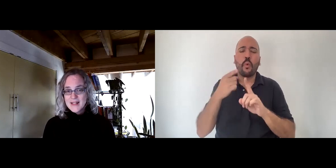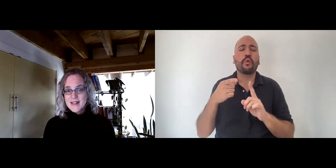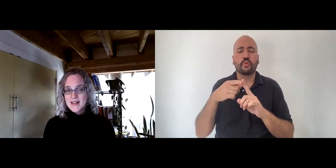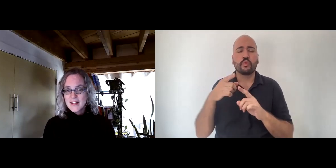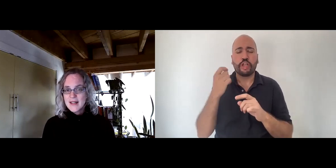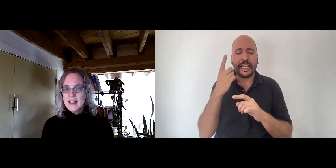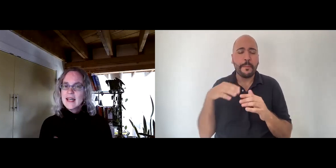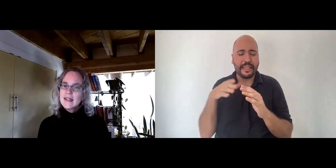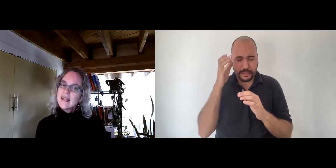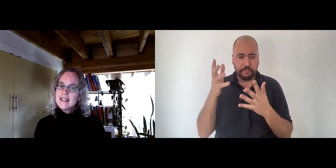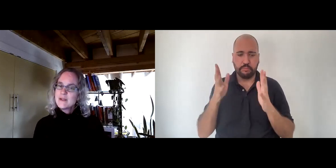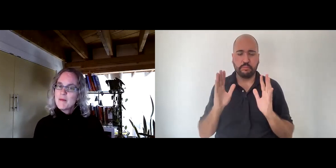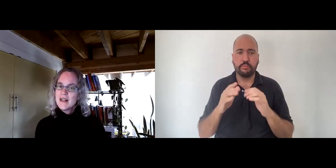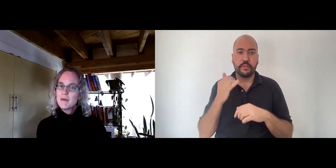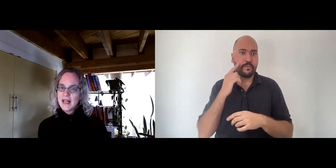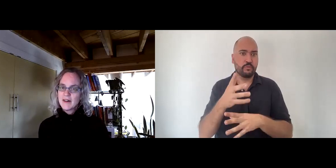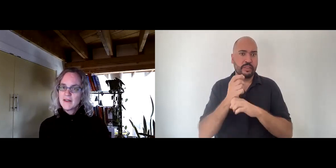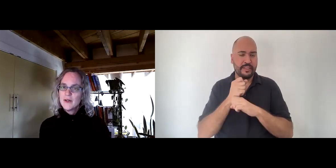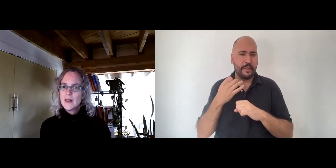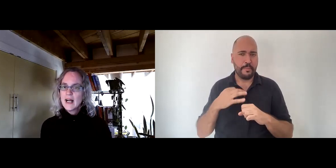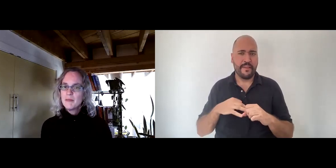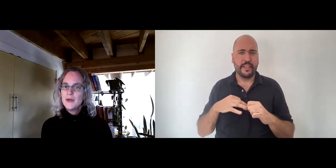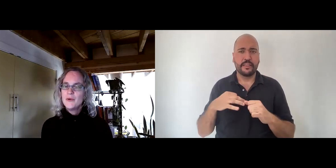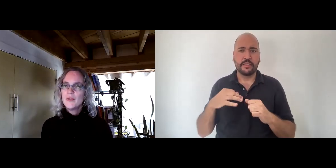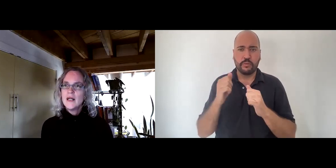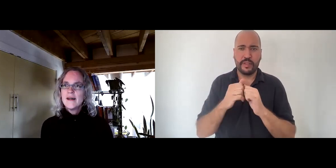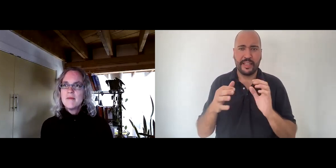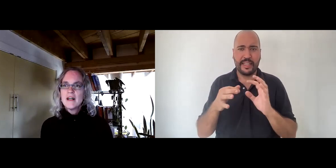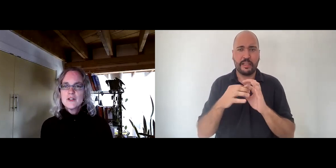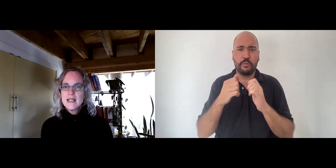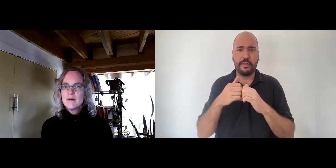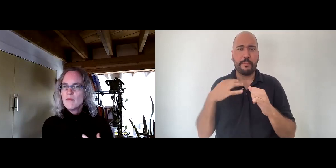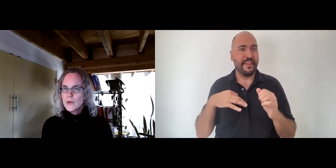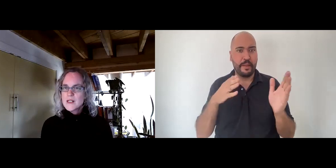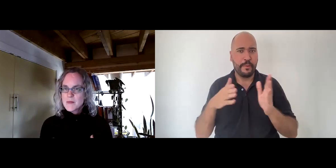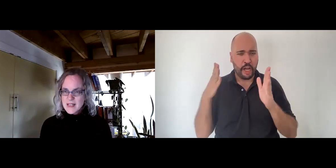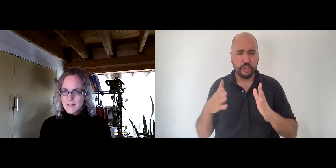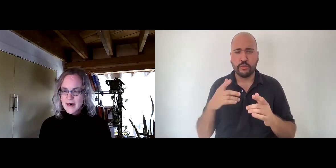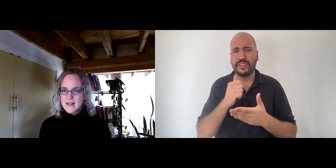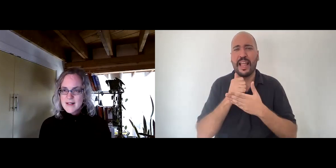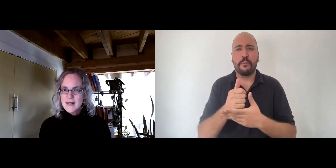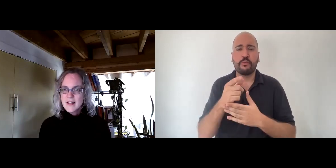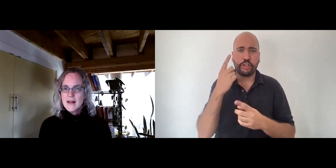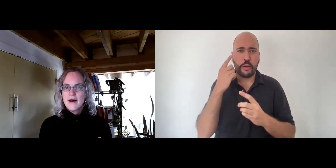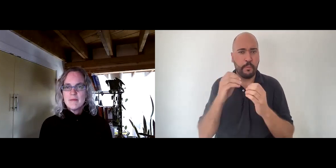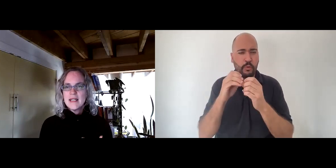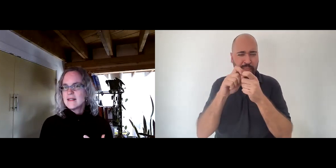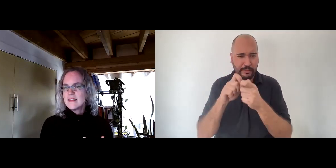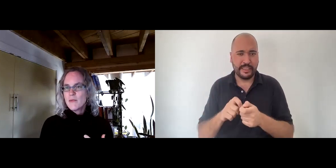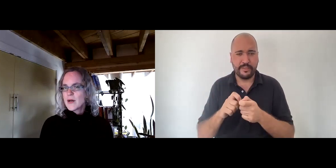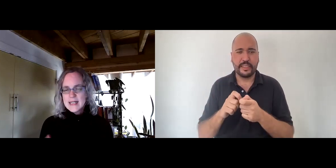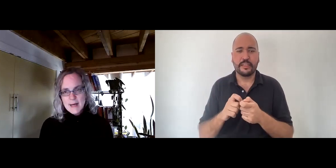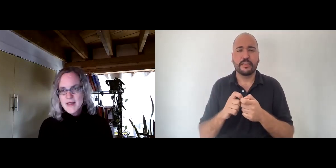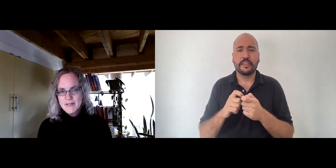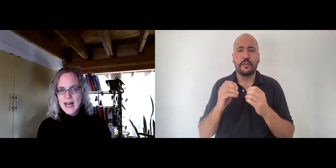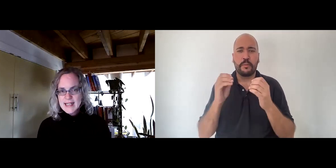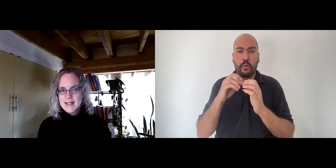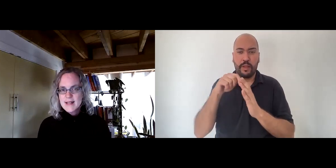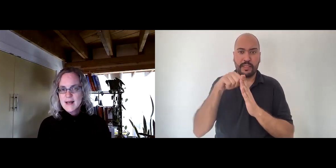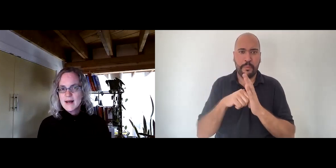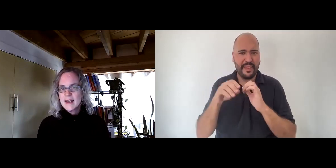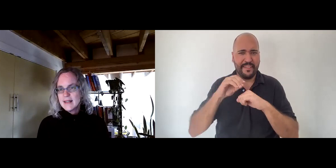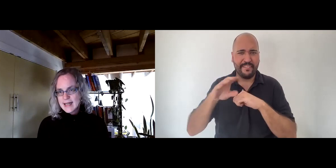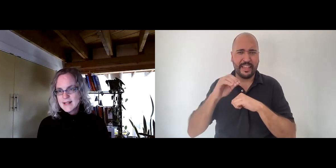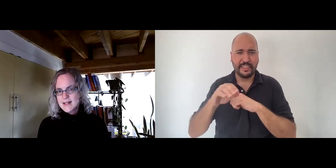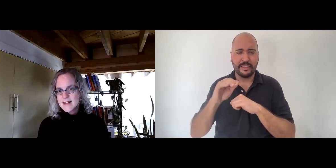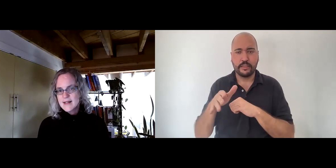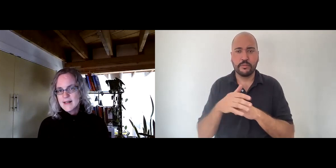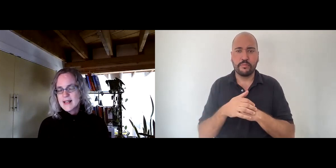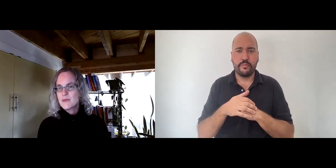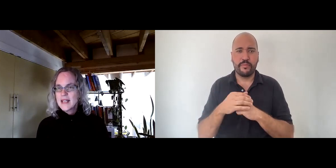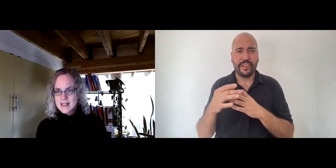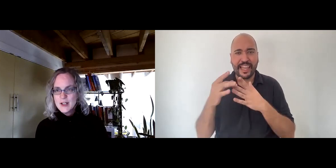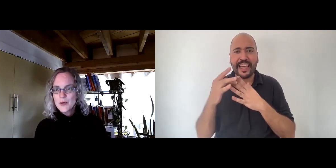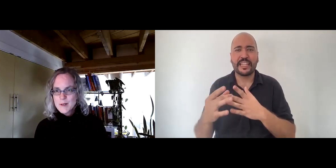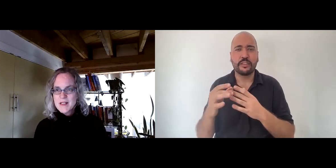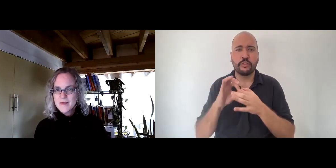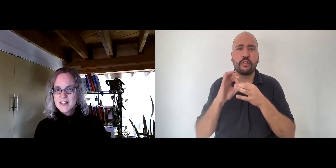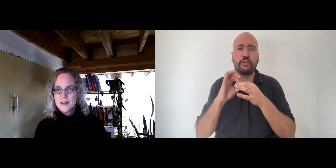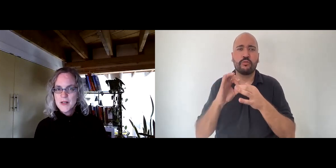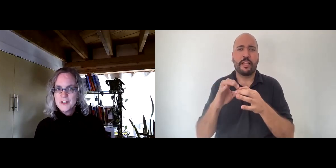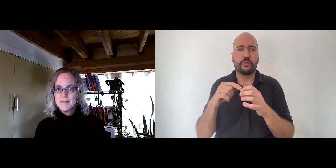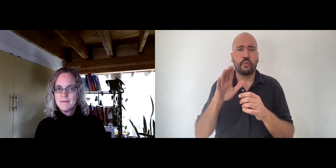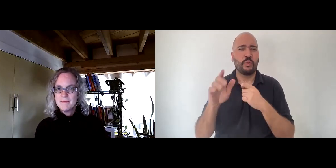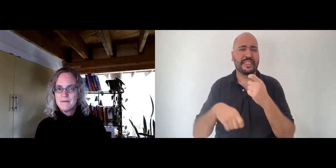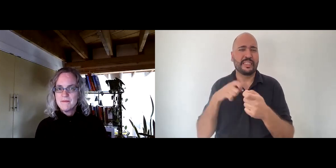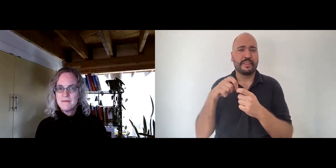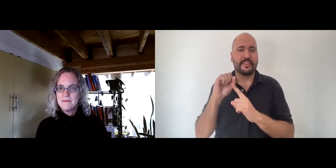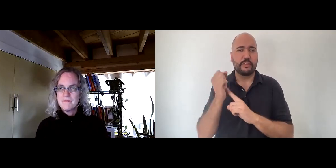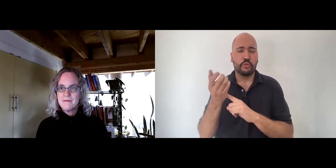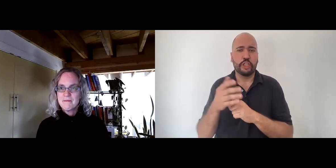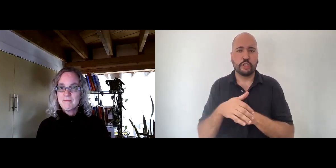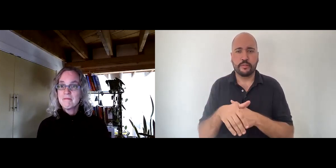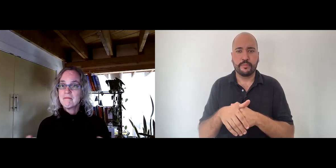More specifics, get more in depth, advice and guidance, as it relates to your specific situation.